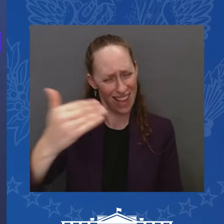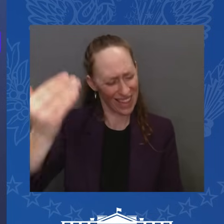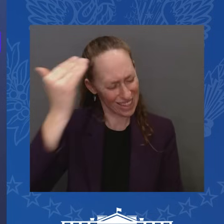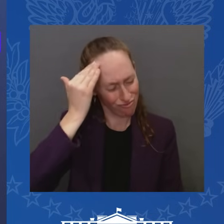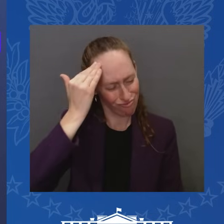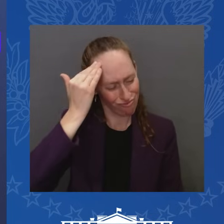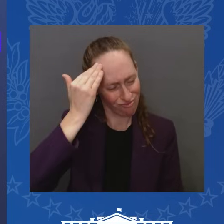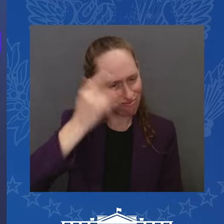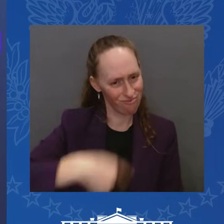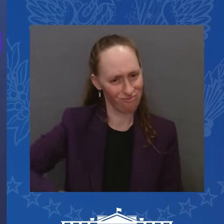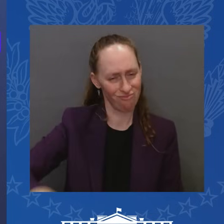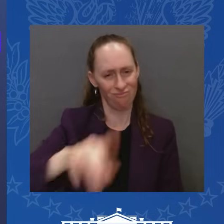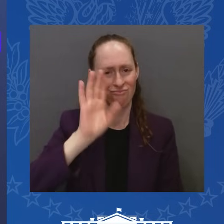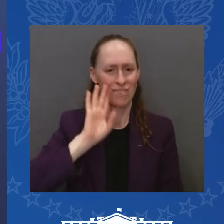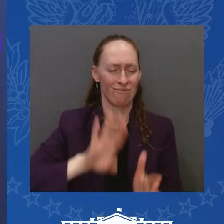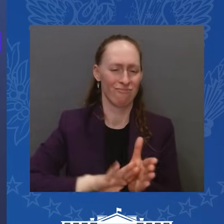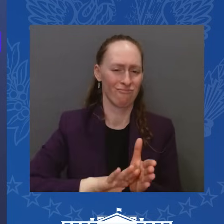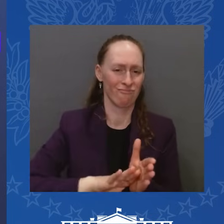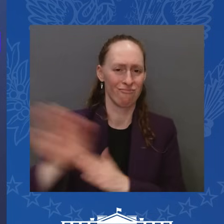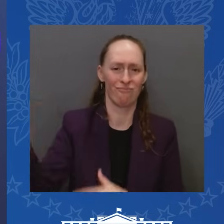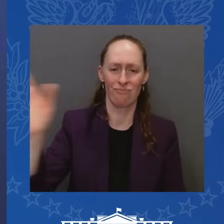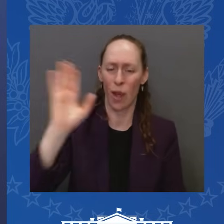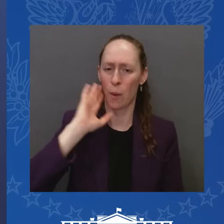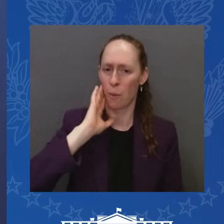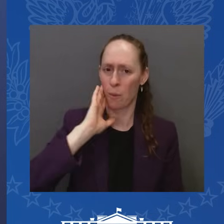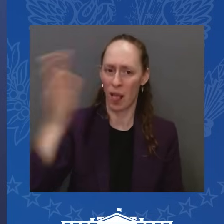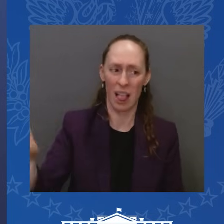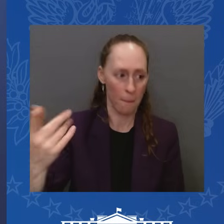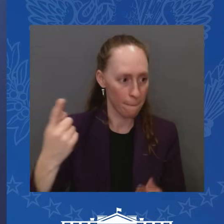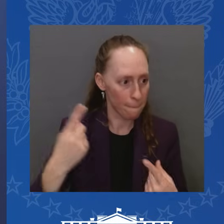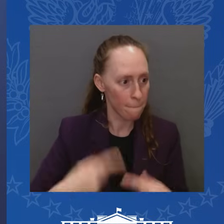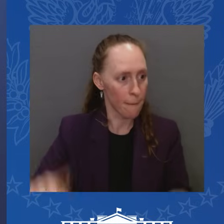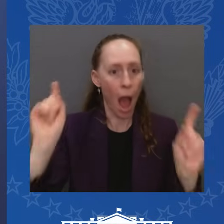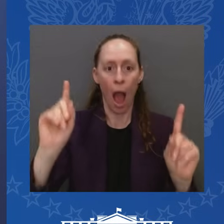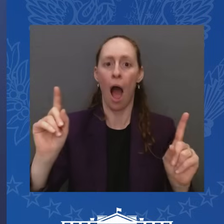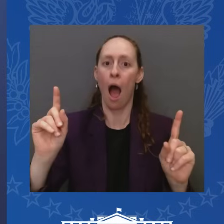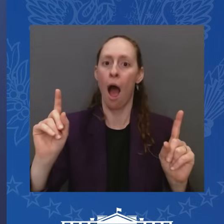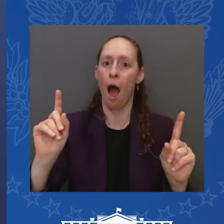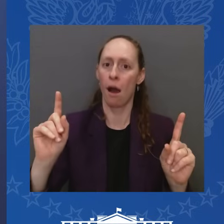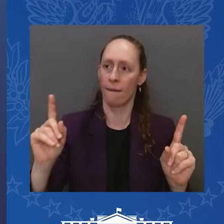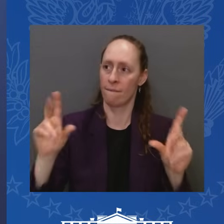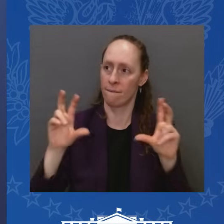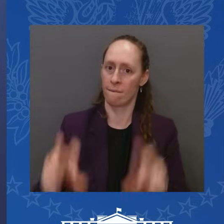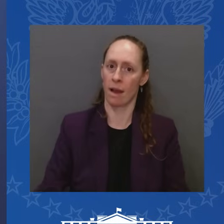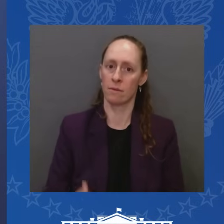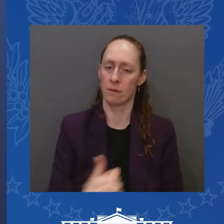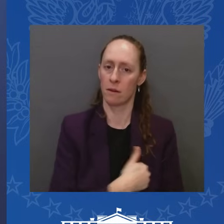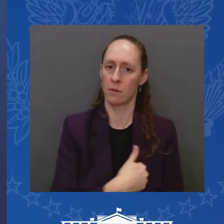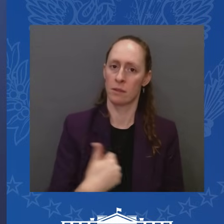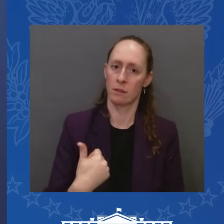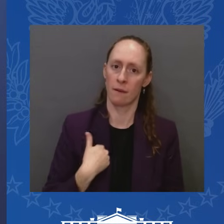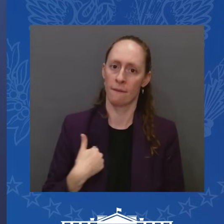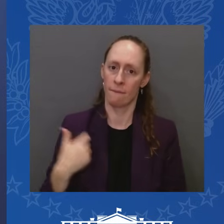and we're investing in American people. We're investing in our future. And I can honestly say I've never been more optimistic